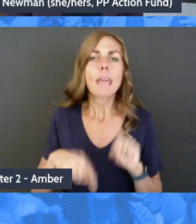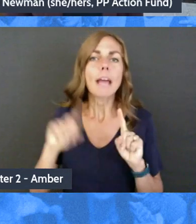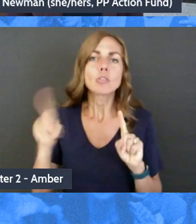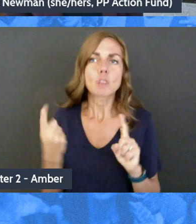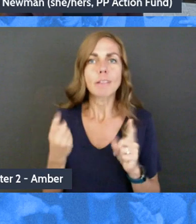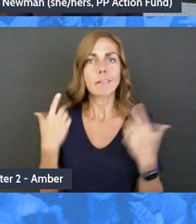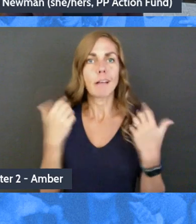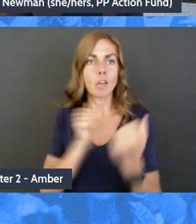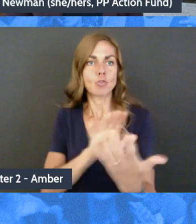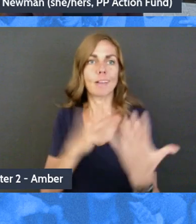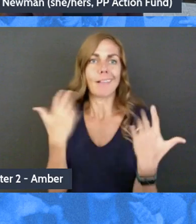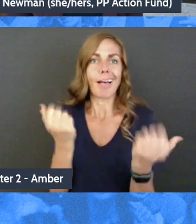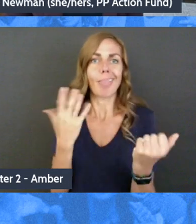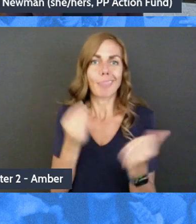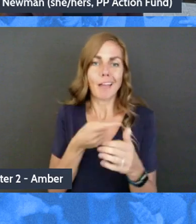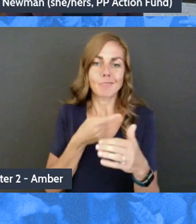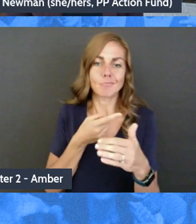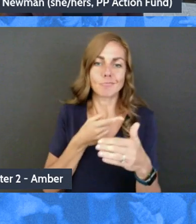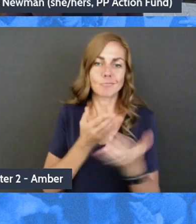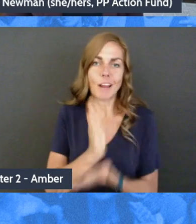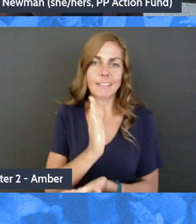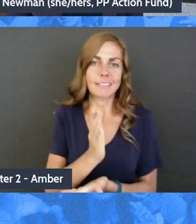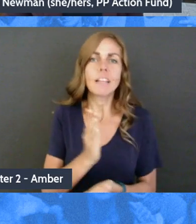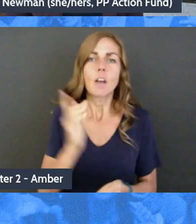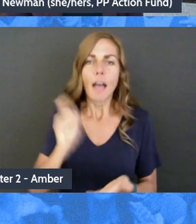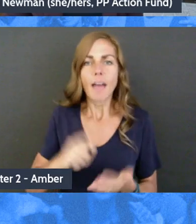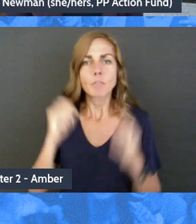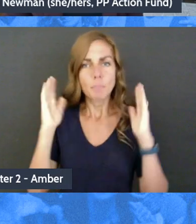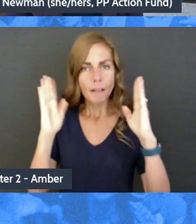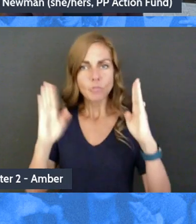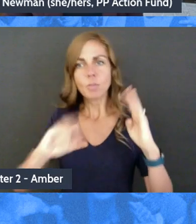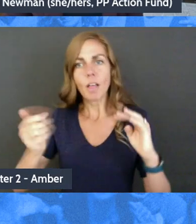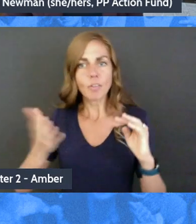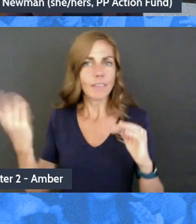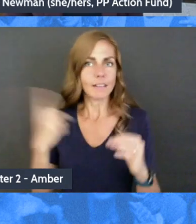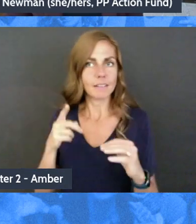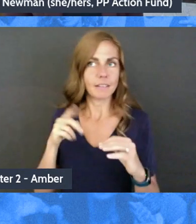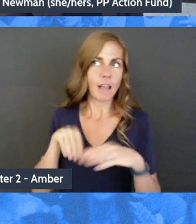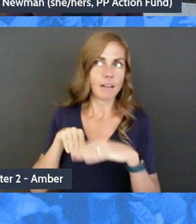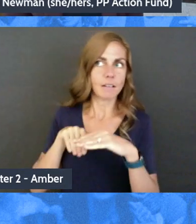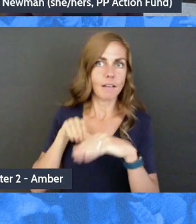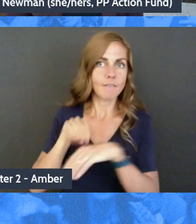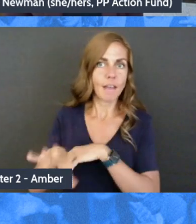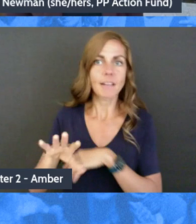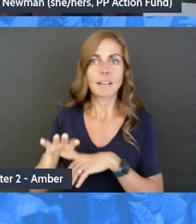We must pay attention to the other factors that affect AAPI women's reproductive health, such as lower wages,